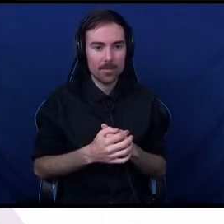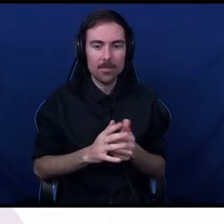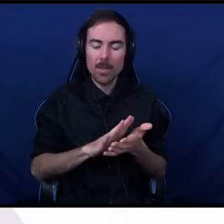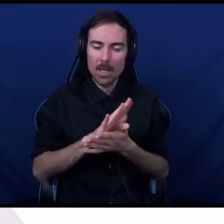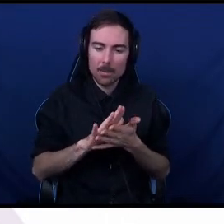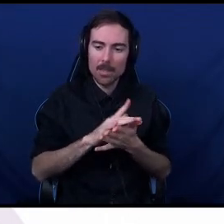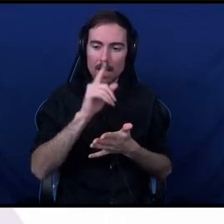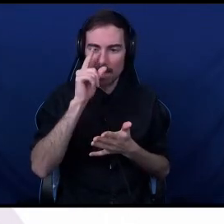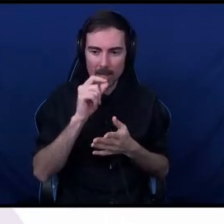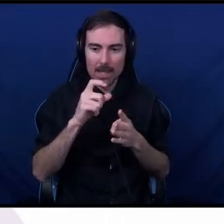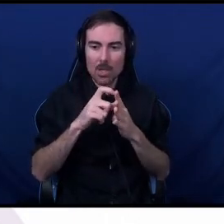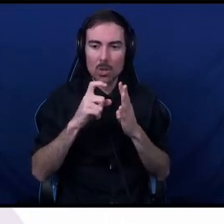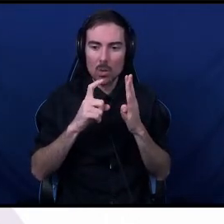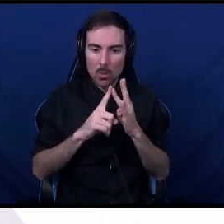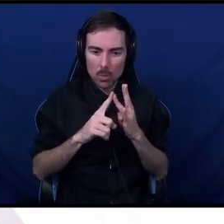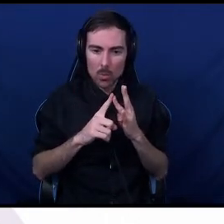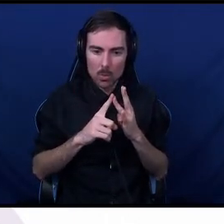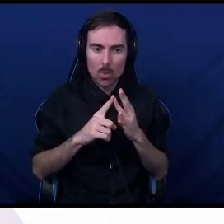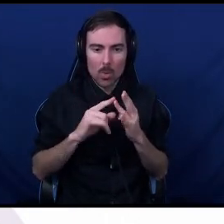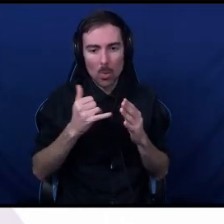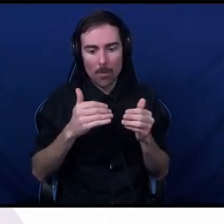these things or manage yourself in most circumstances.